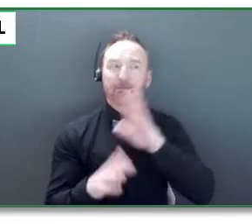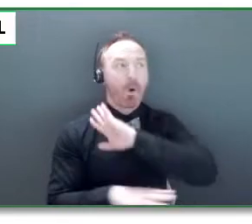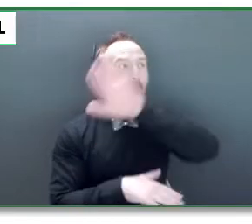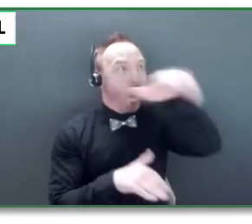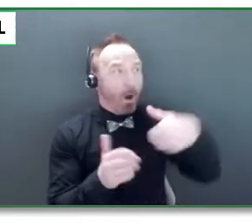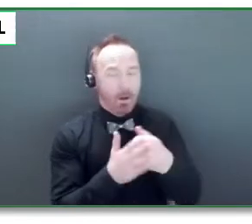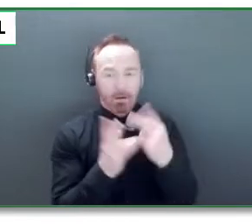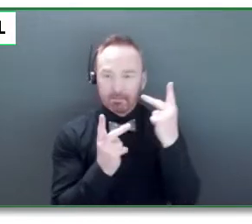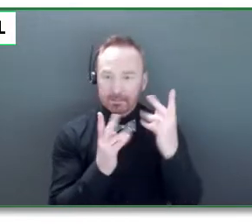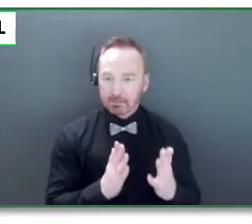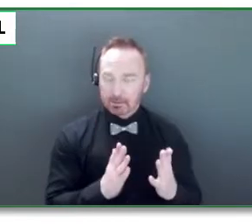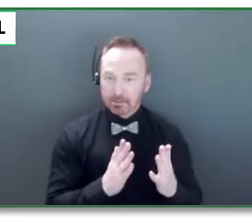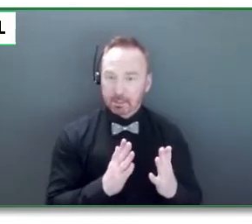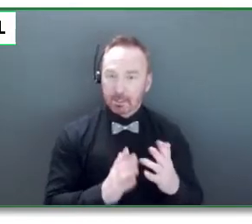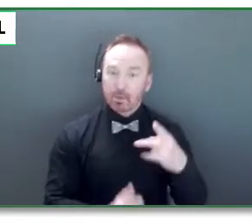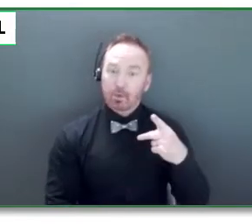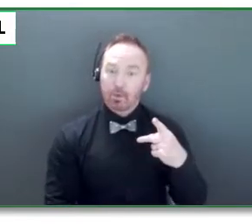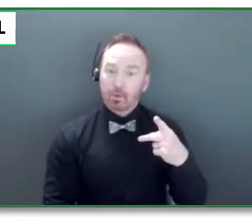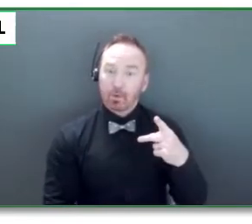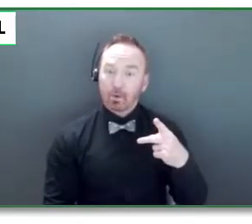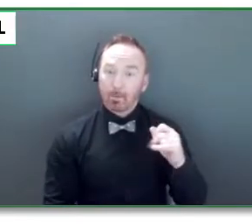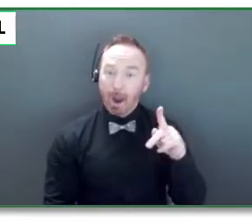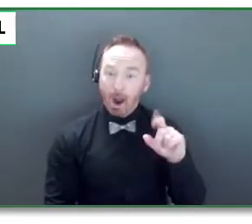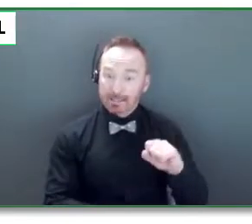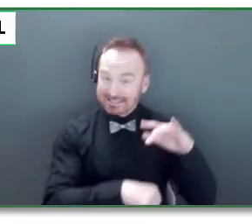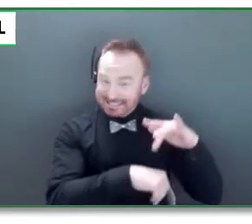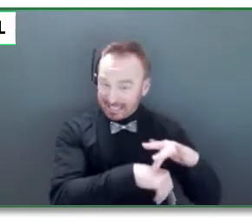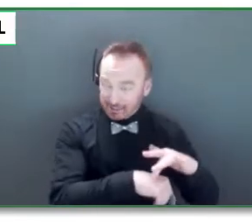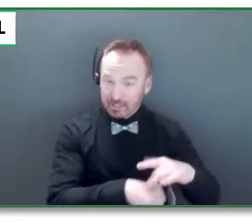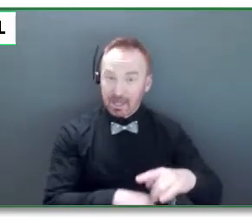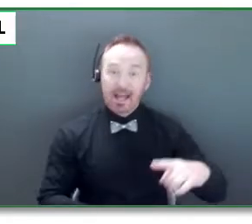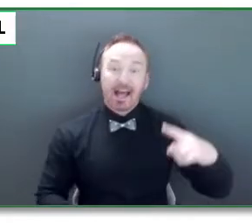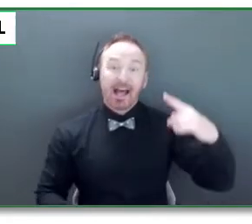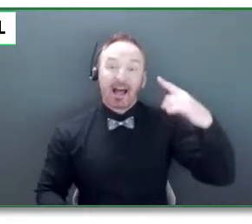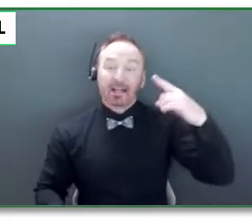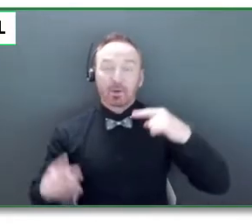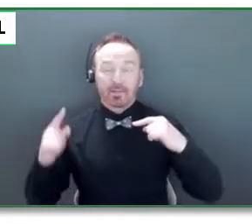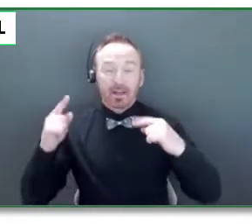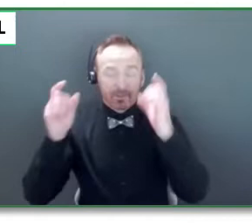it's always think about the entire journey to begin with. So not just even